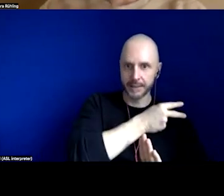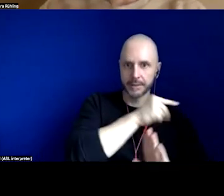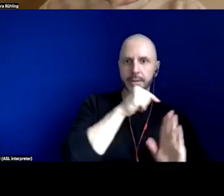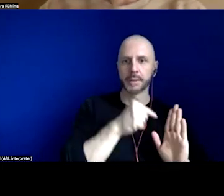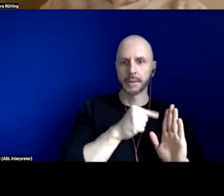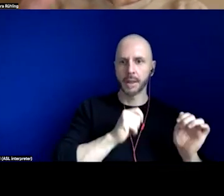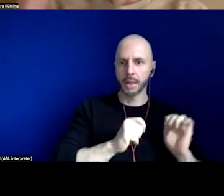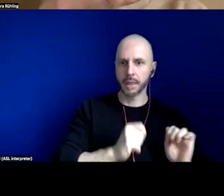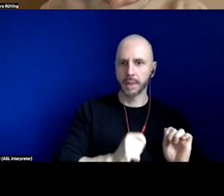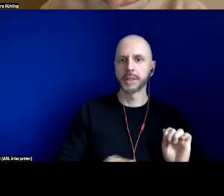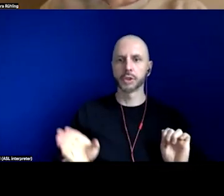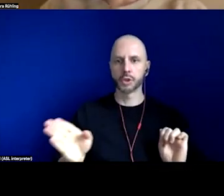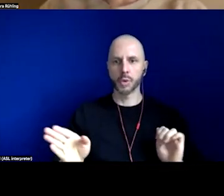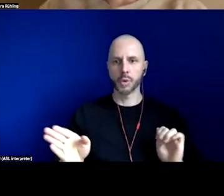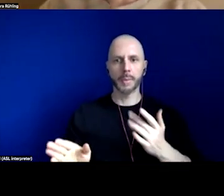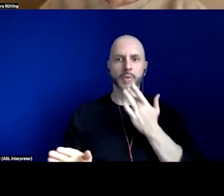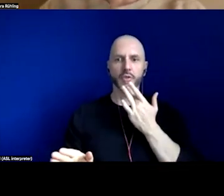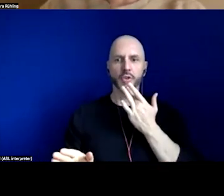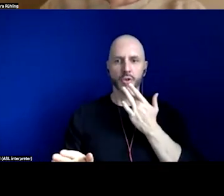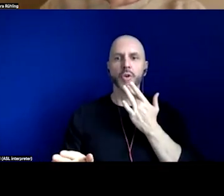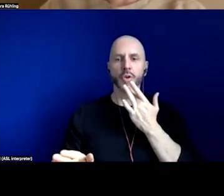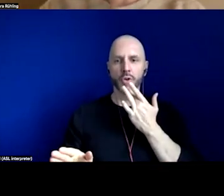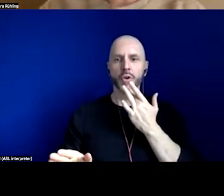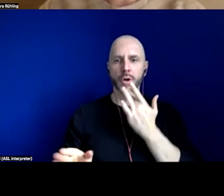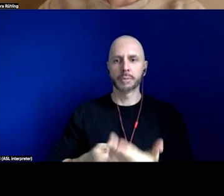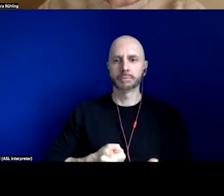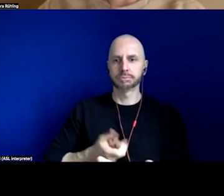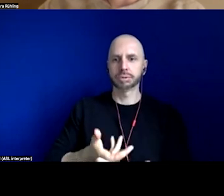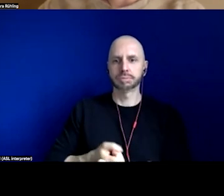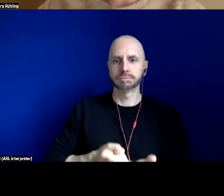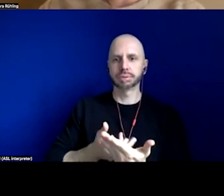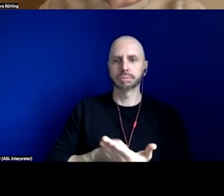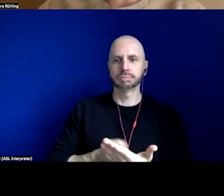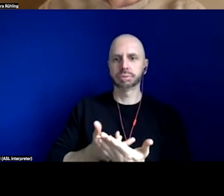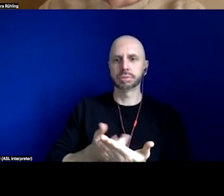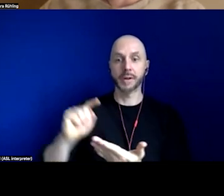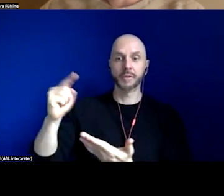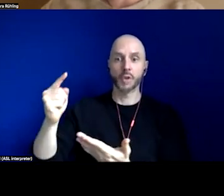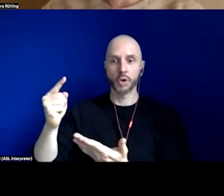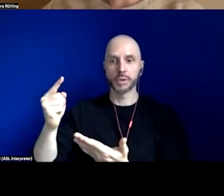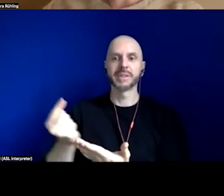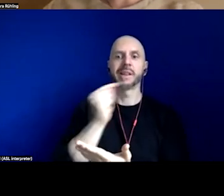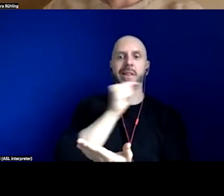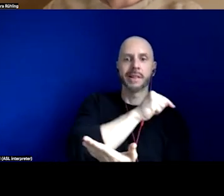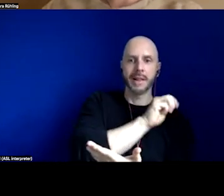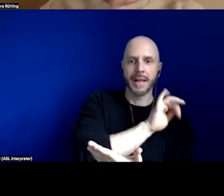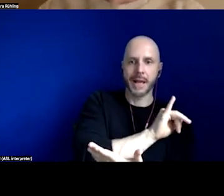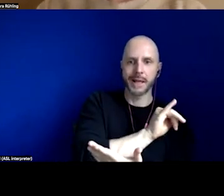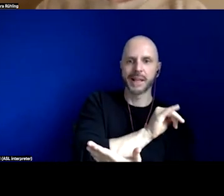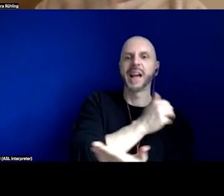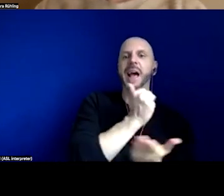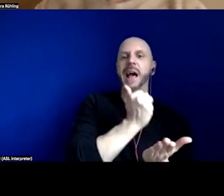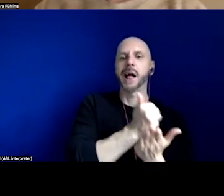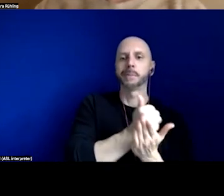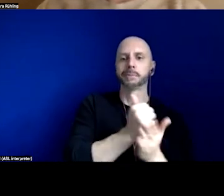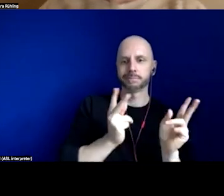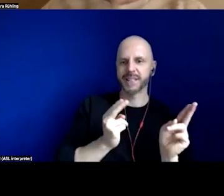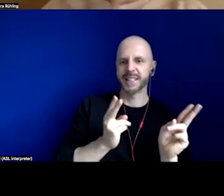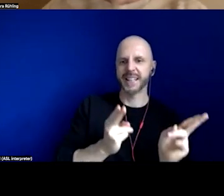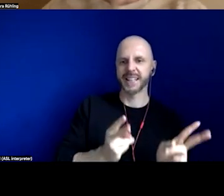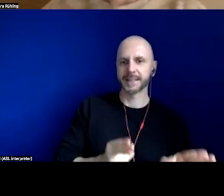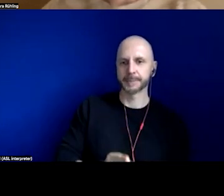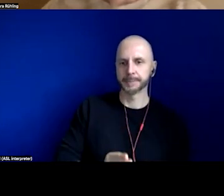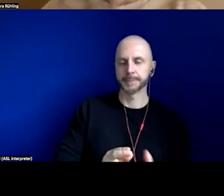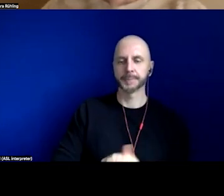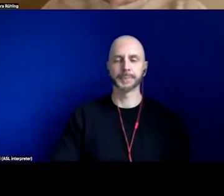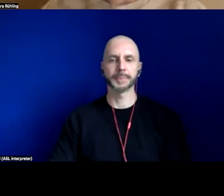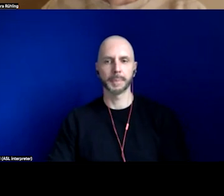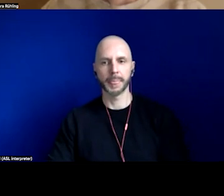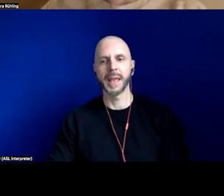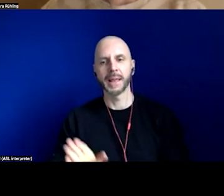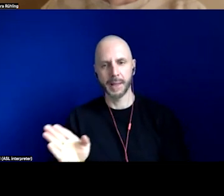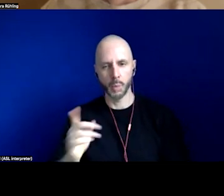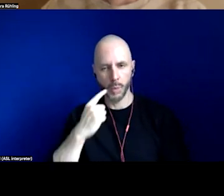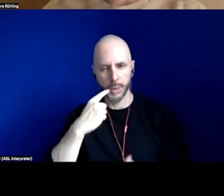I prefer to just write it down and then ask for editing help." They did find, however, that the AI